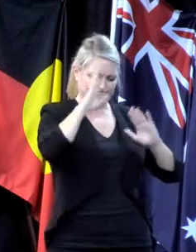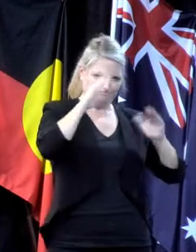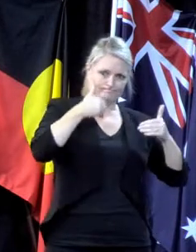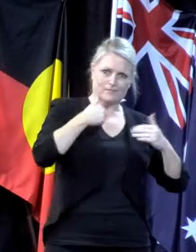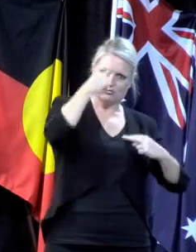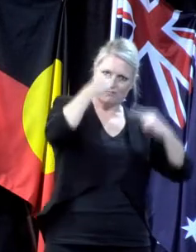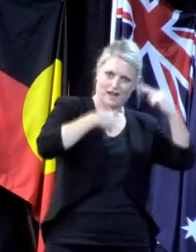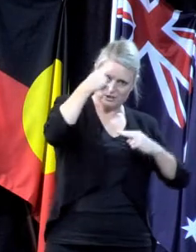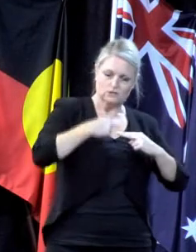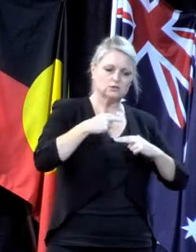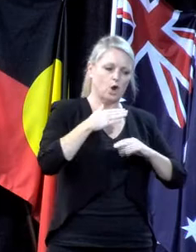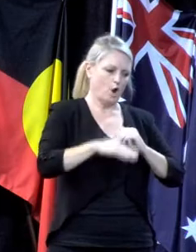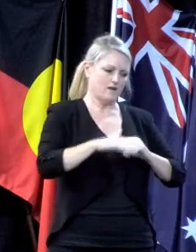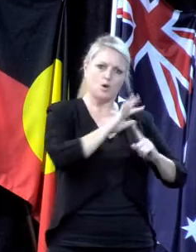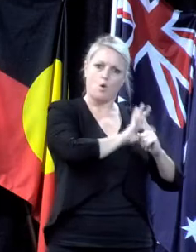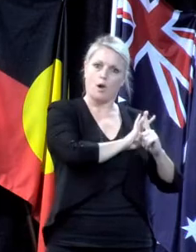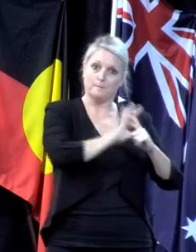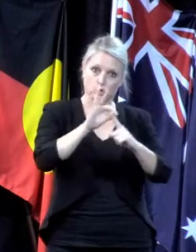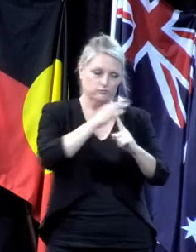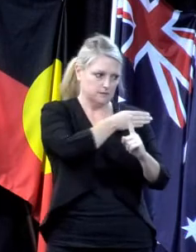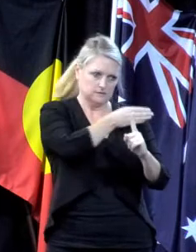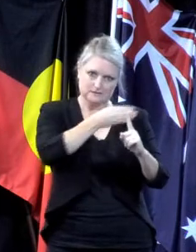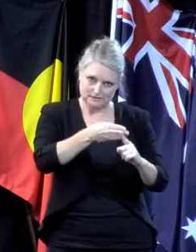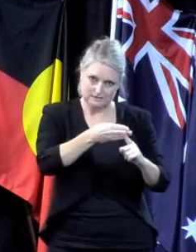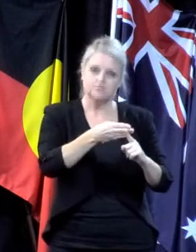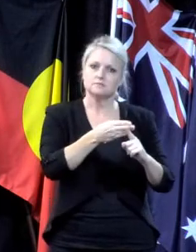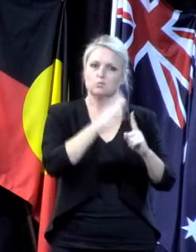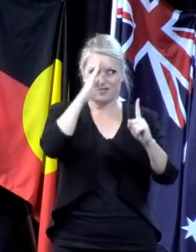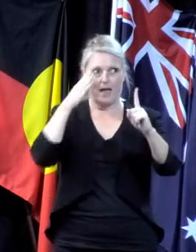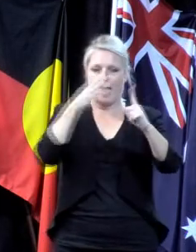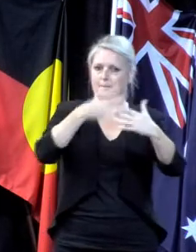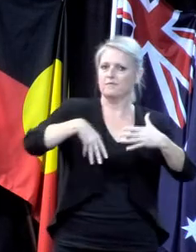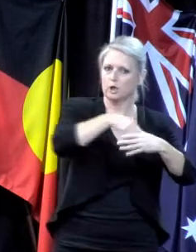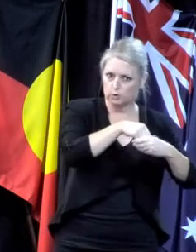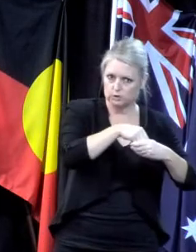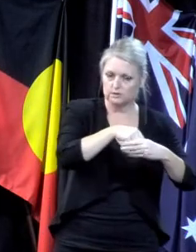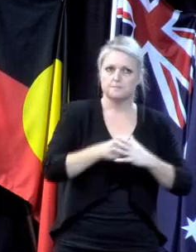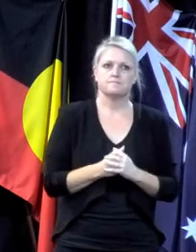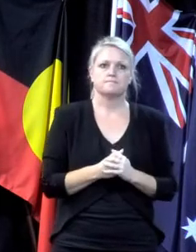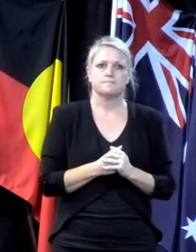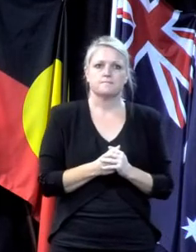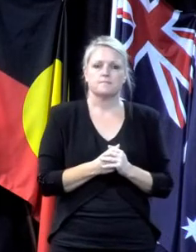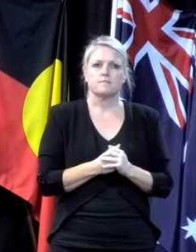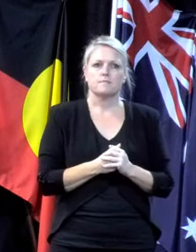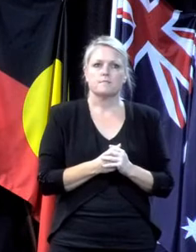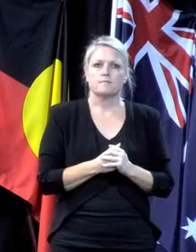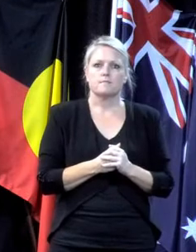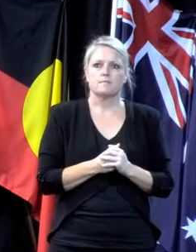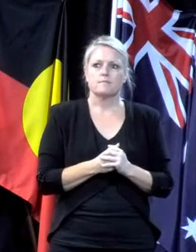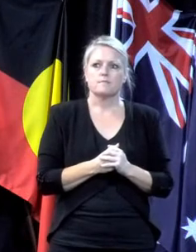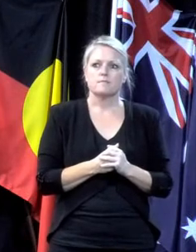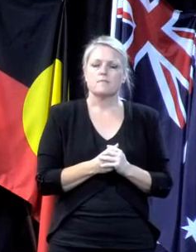But what I really want to understand is are there departmentally mandated